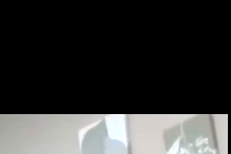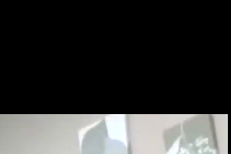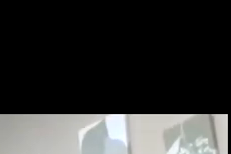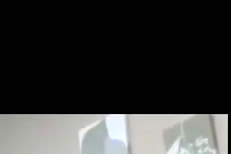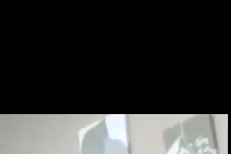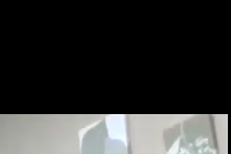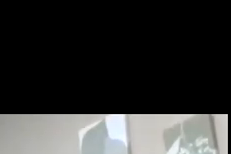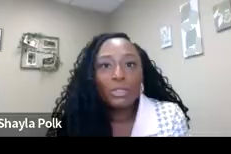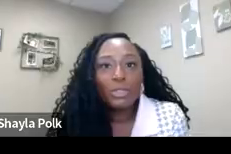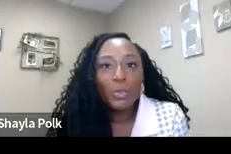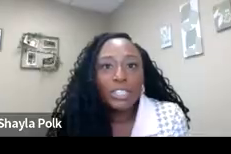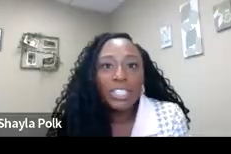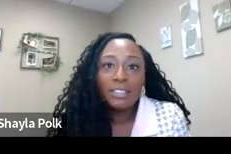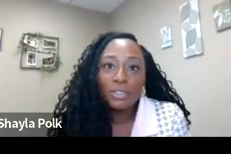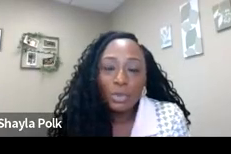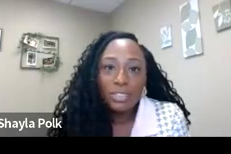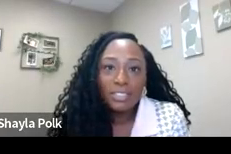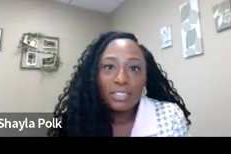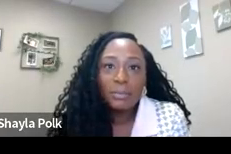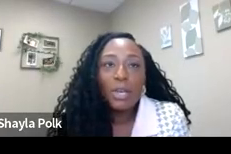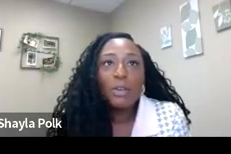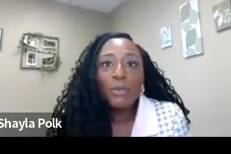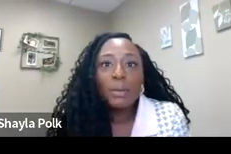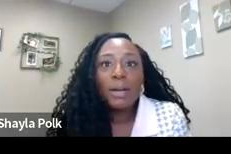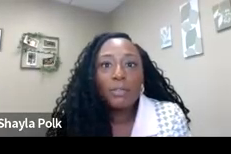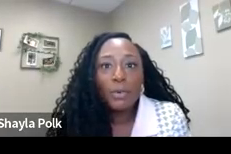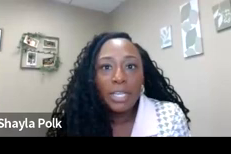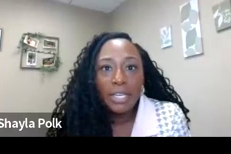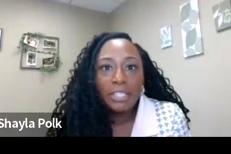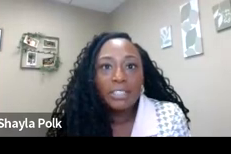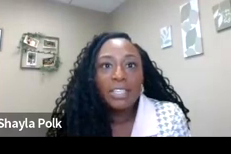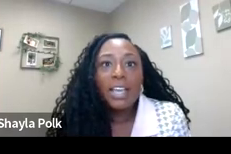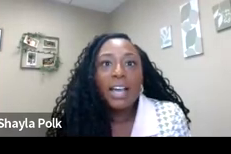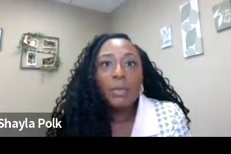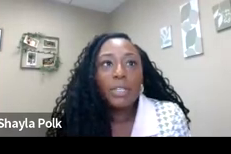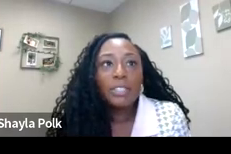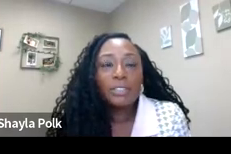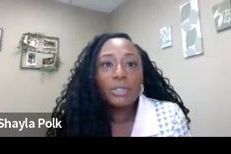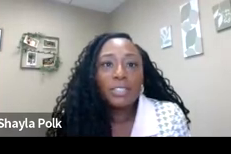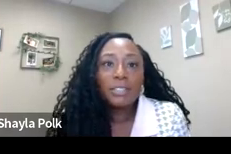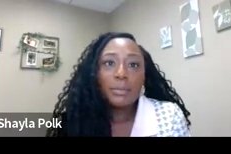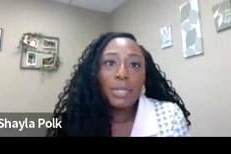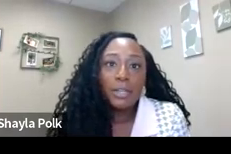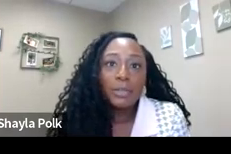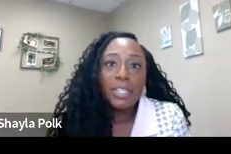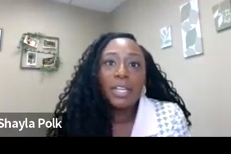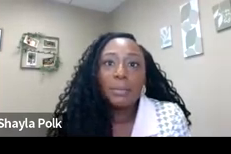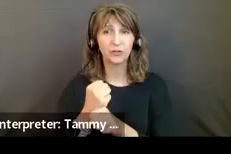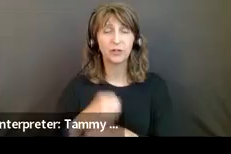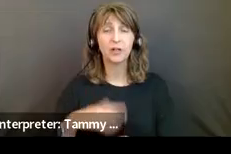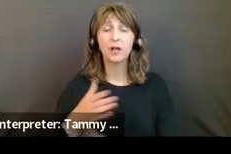And I've also worked in the school system for about 4 years. I worked in the school system pre COVID and post COVID.